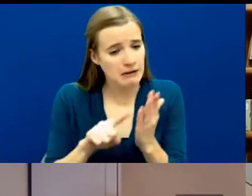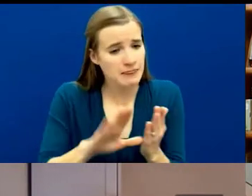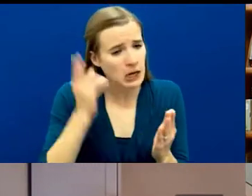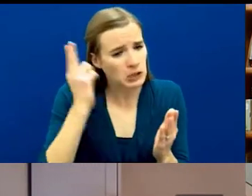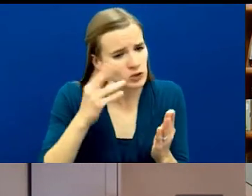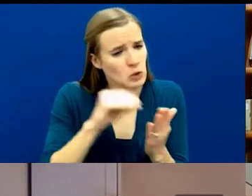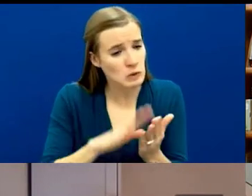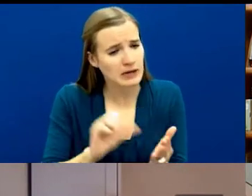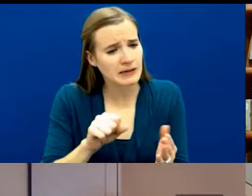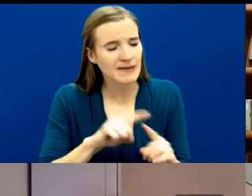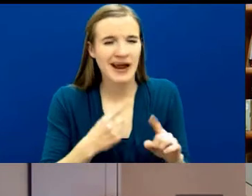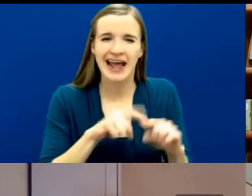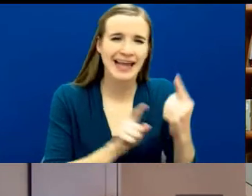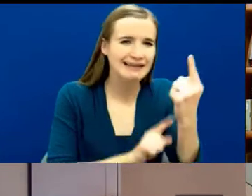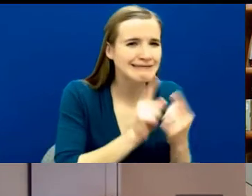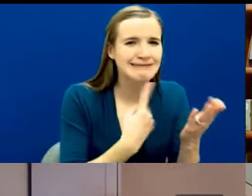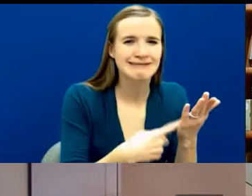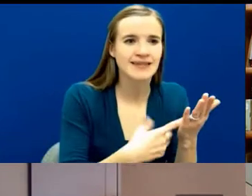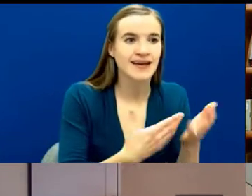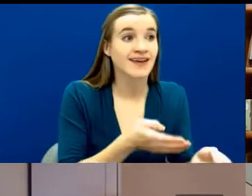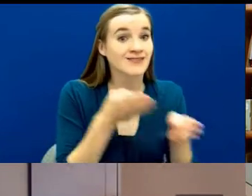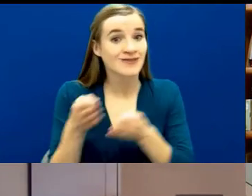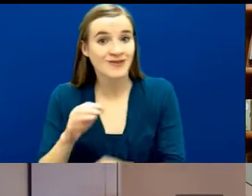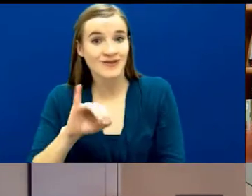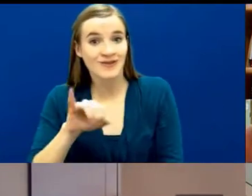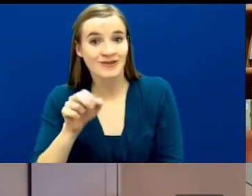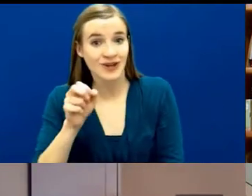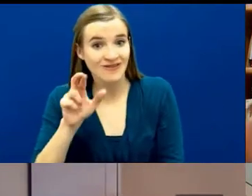privilege for me to think up a question and just think, well, I can send